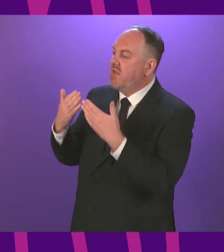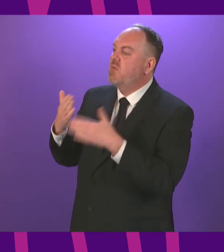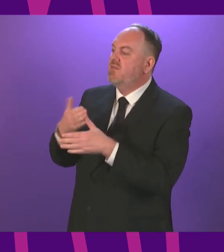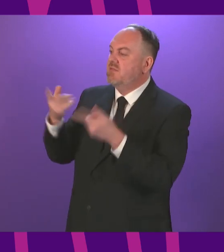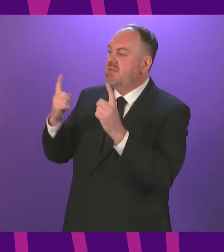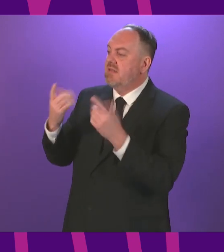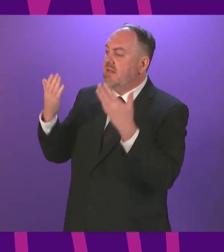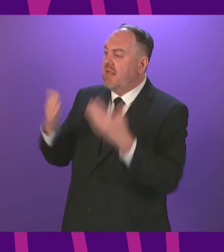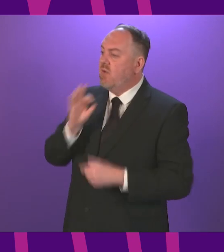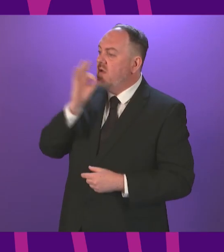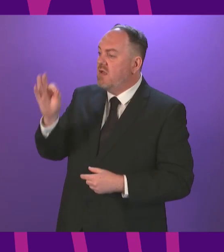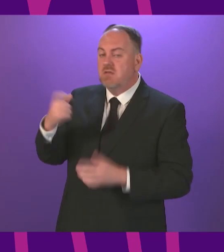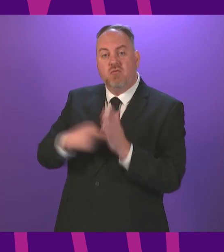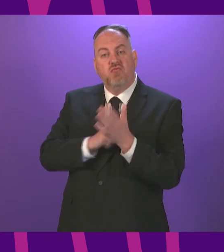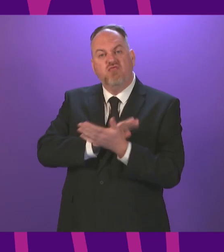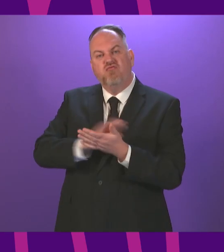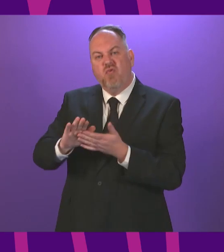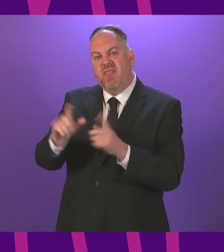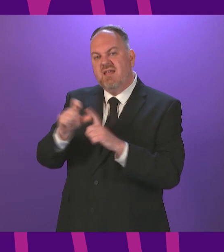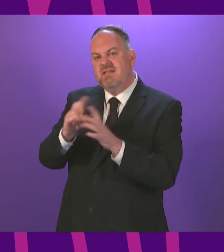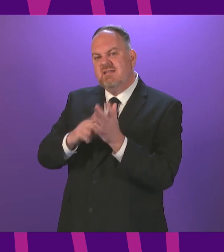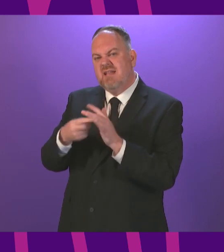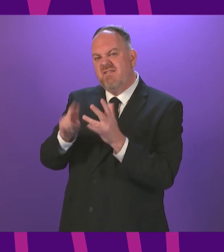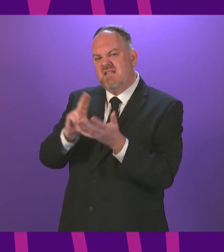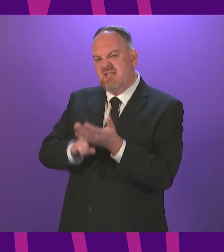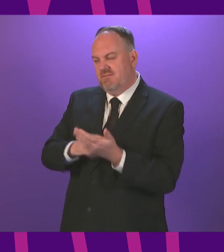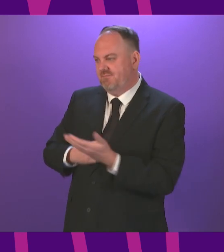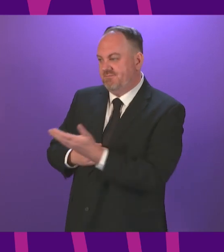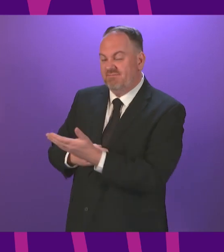Ruth Davidson (Edinburgh Central) (Con) Presiding Officer, “Grief is the price we pay for love”.